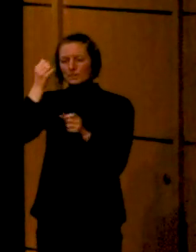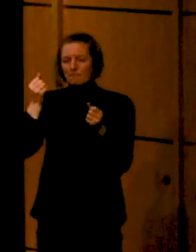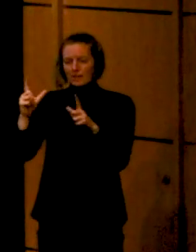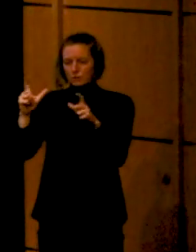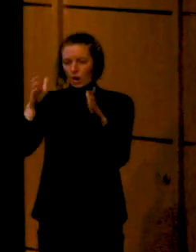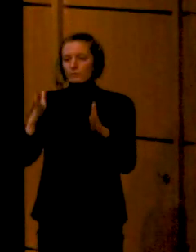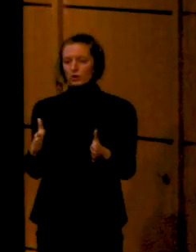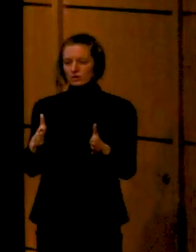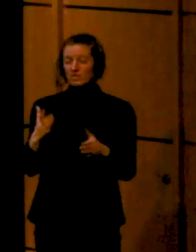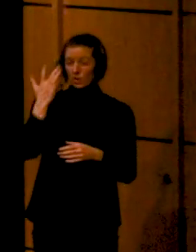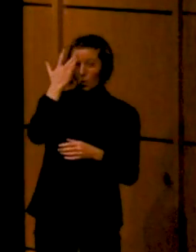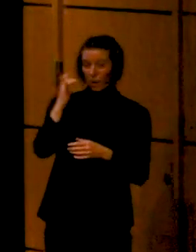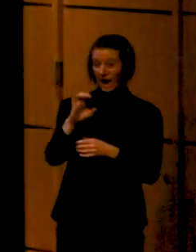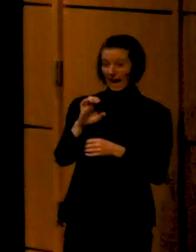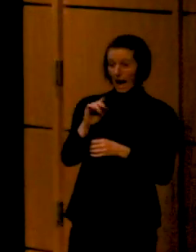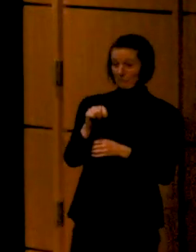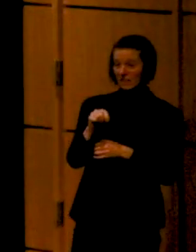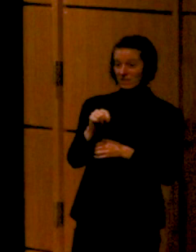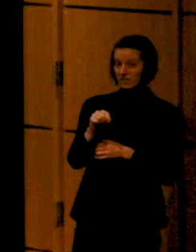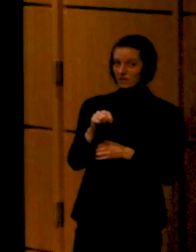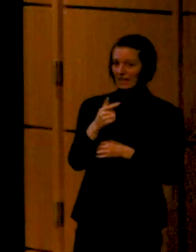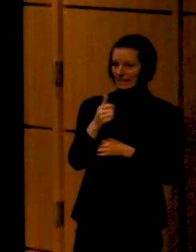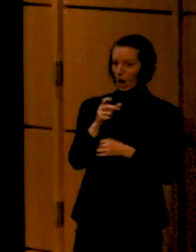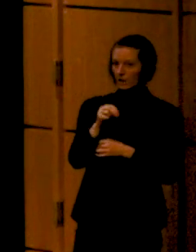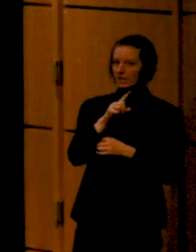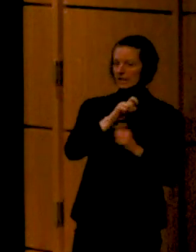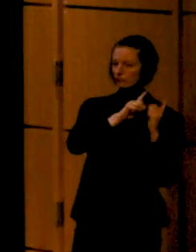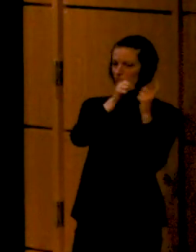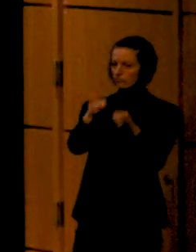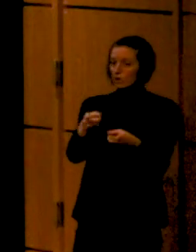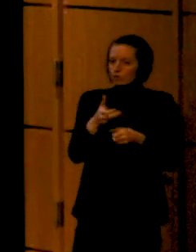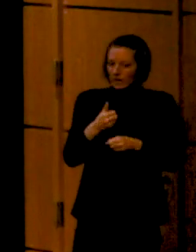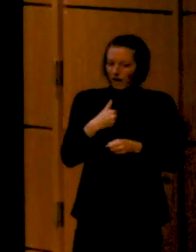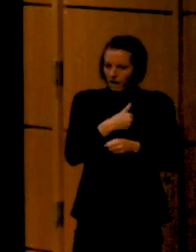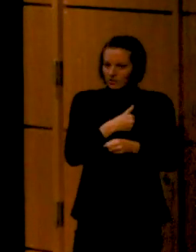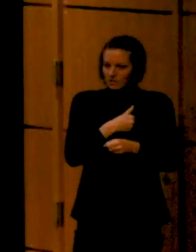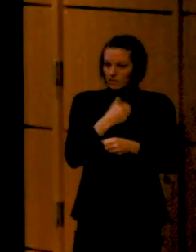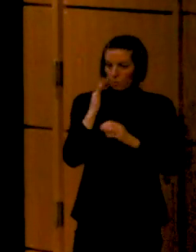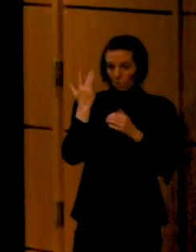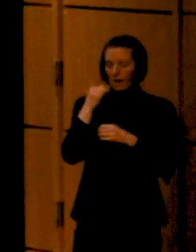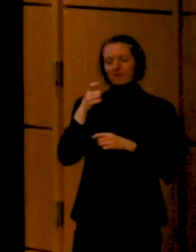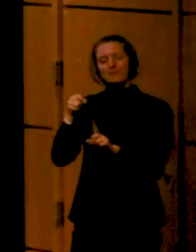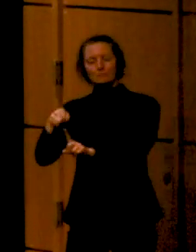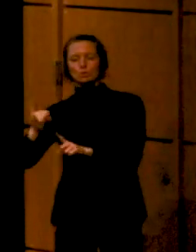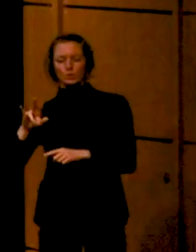trusted us with his own photographs was not me, but Julia. And so, thank you very much to Julia.